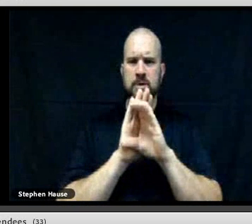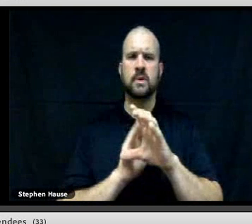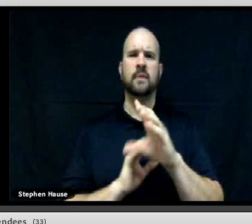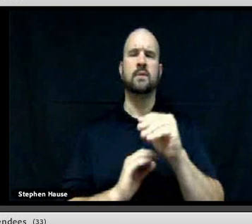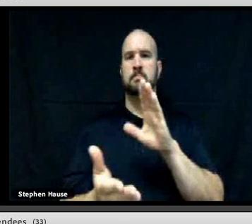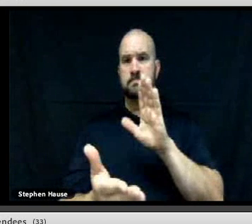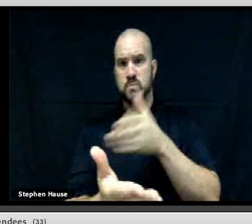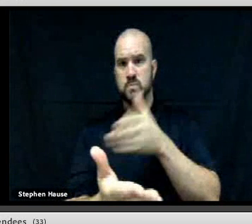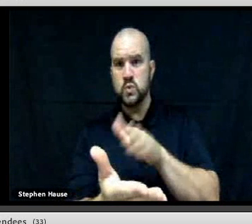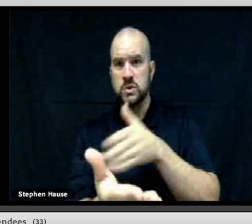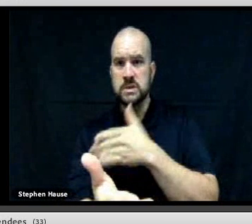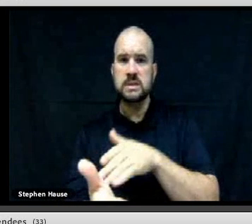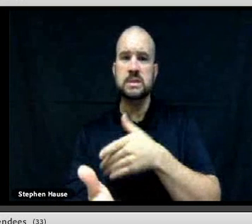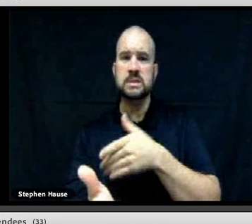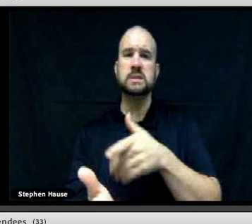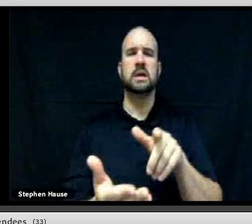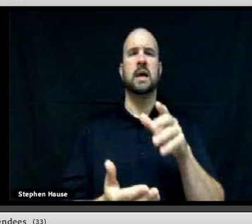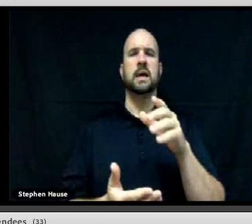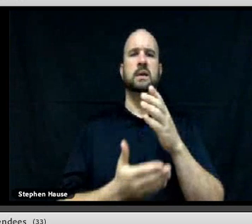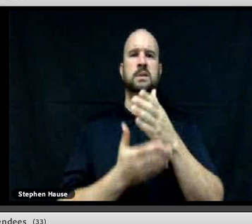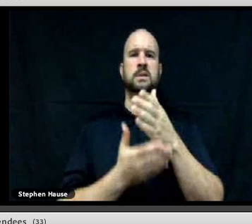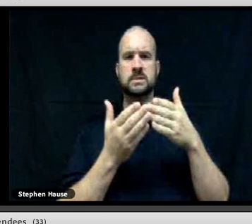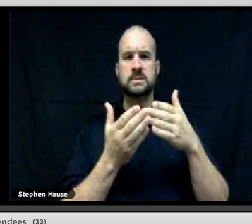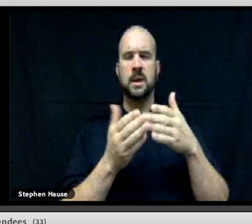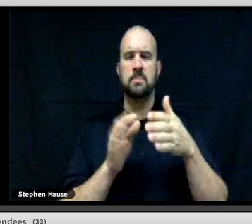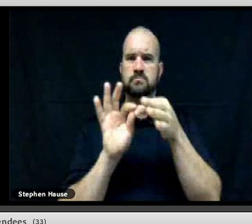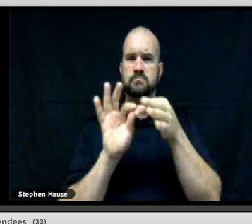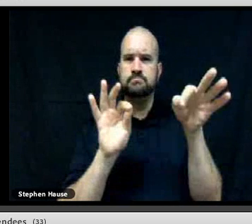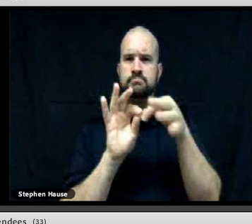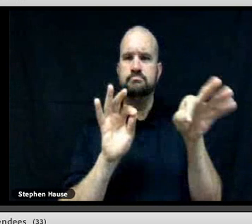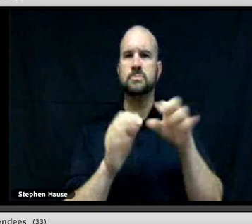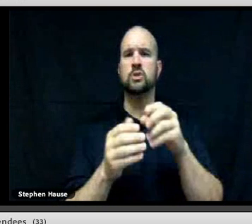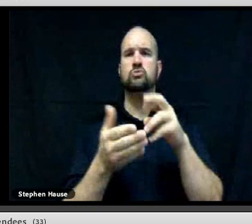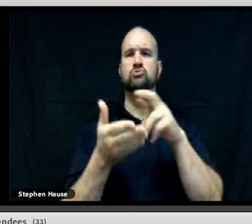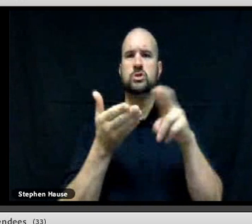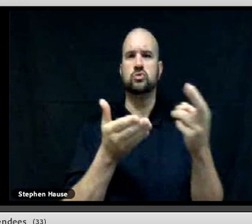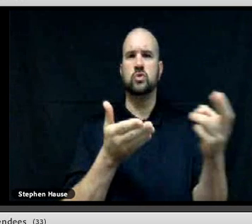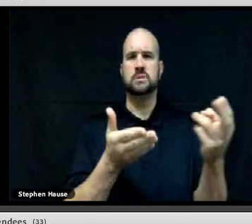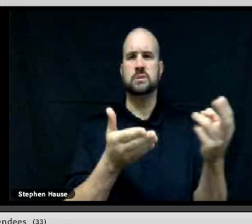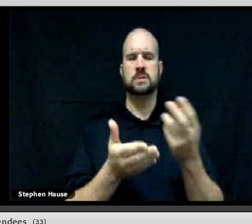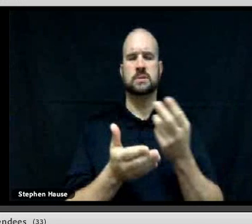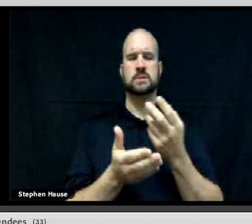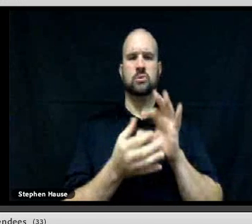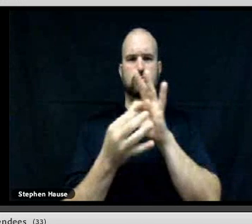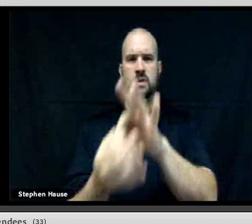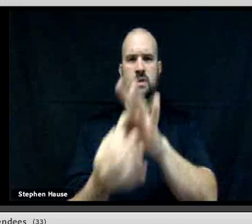and some text resources related to baseball that show up in this, uh, collage.